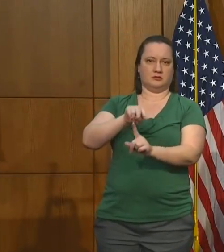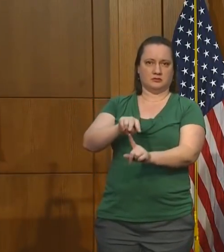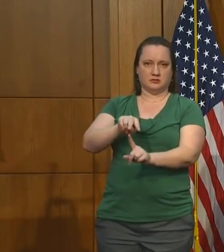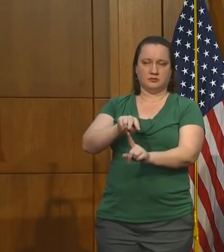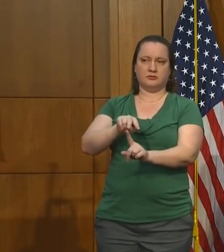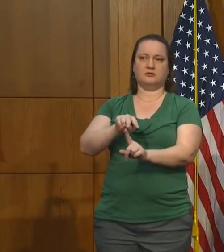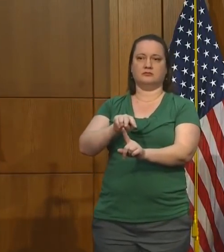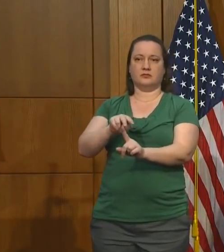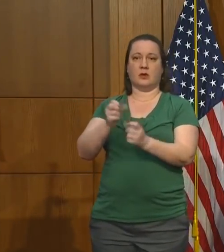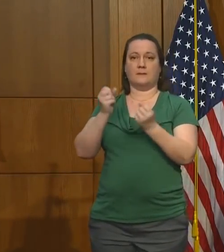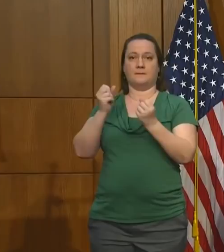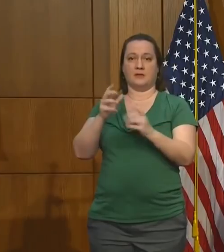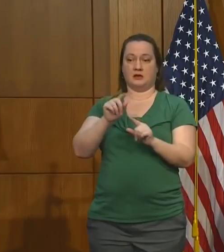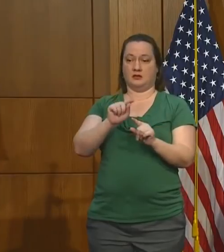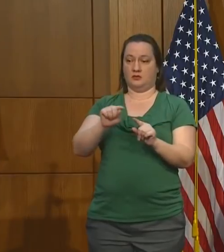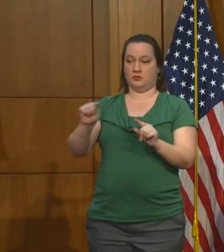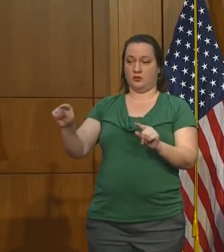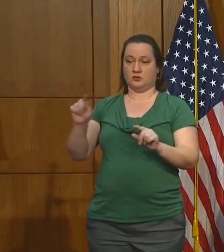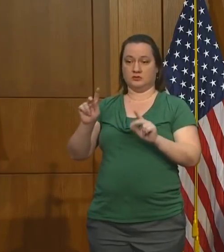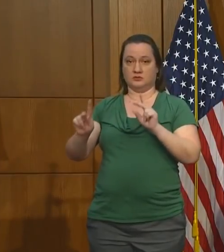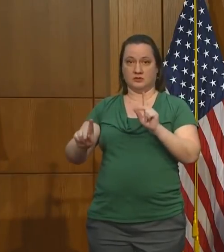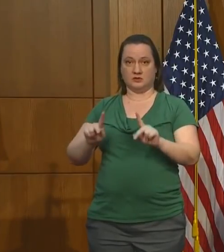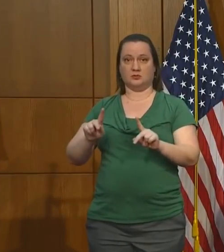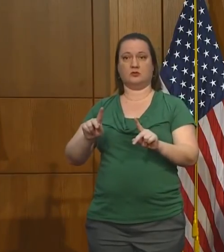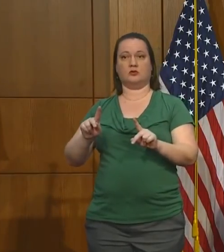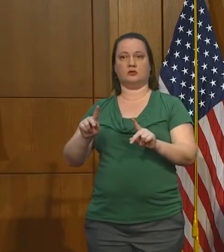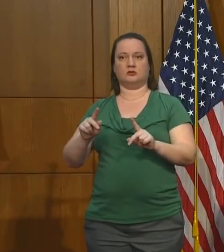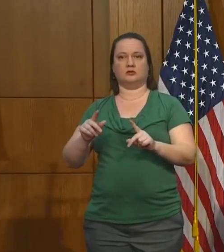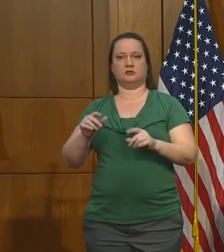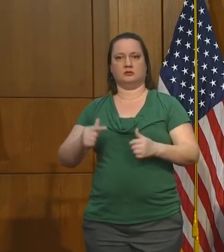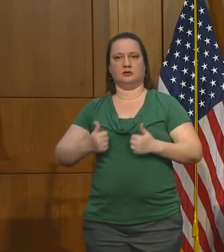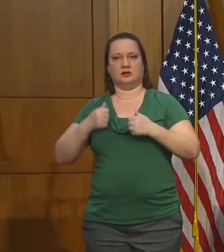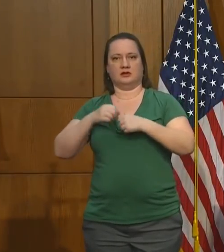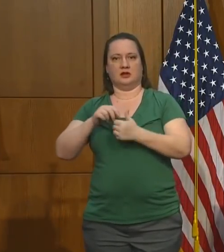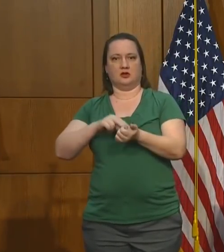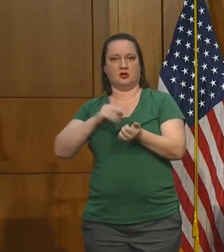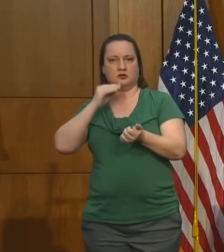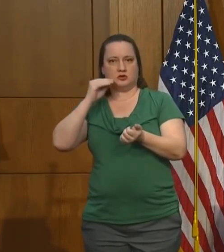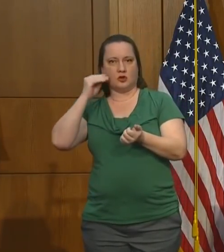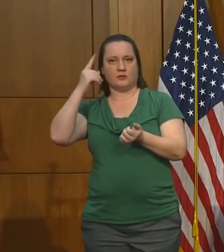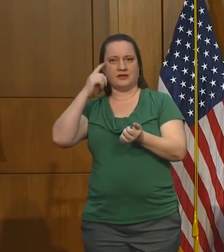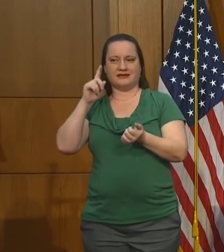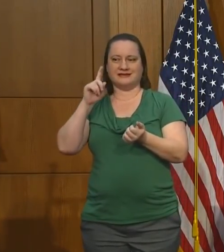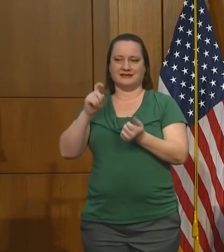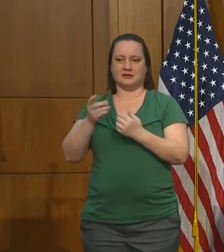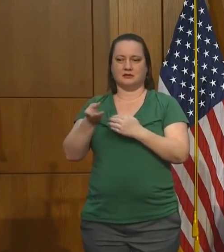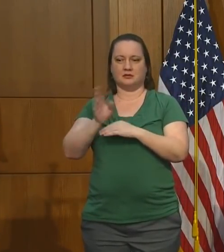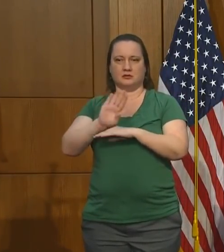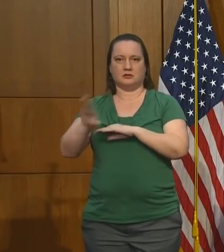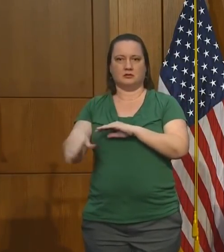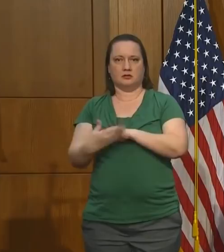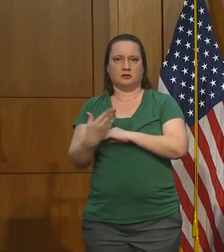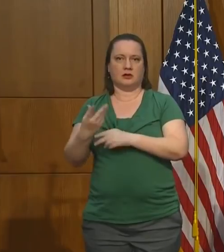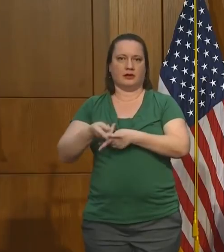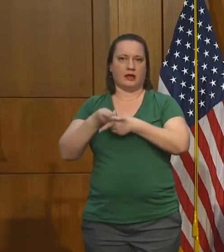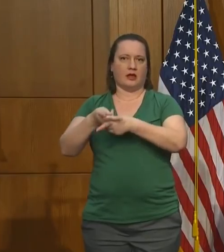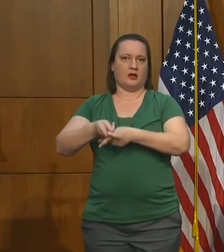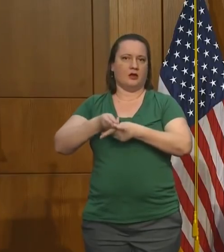WITH THEIR FAMILIES AND- AND THE POINT THAT I THINK WE NEED TO MAKE FROM A MEDICAL PERSPECTIVE. IS THAT A LOT OF THESE INDIVIDUALS ARE IN A